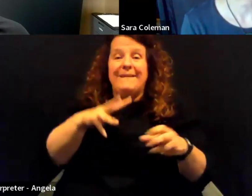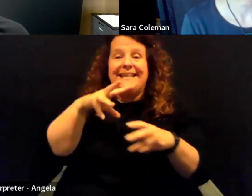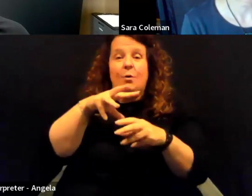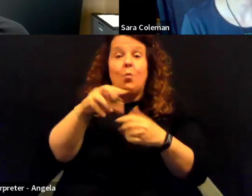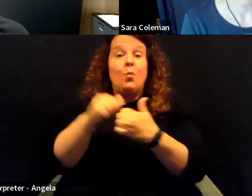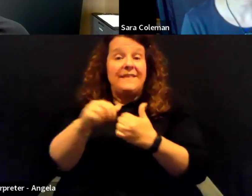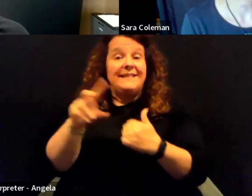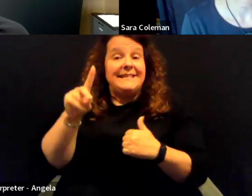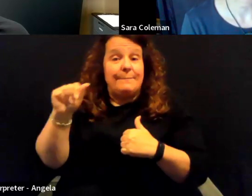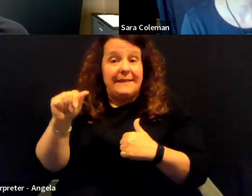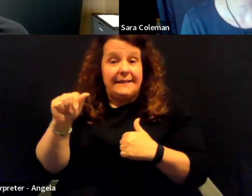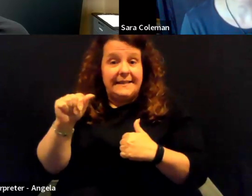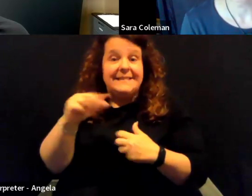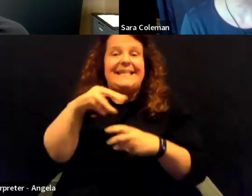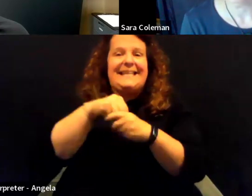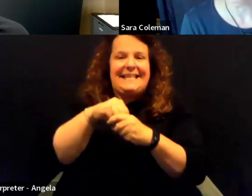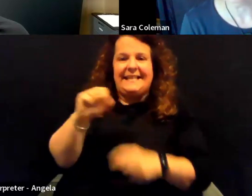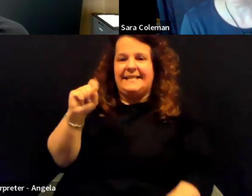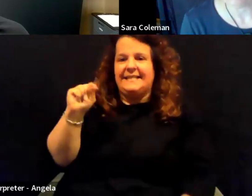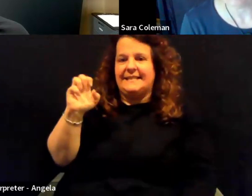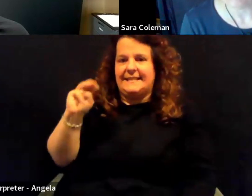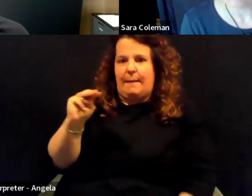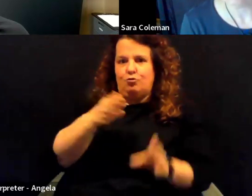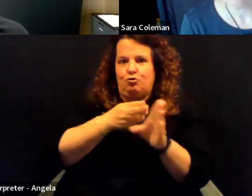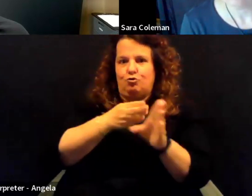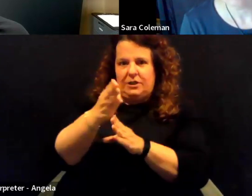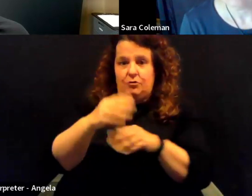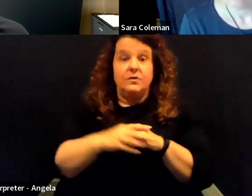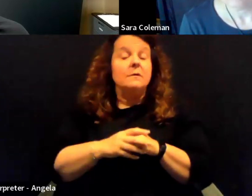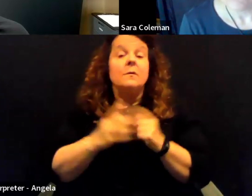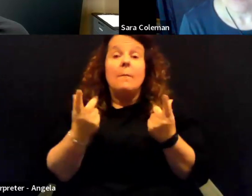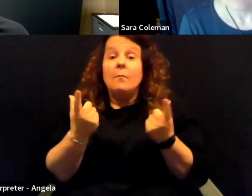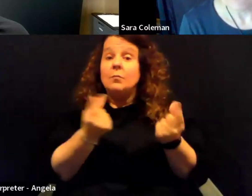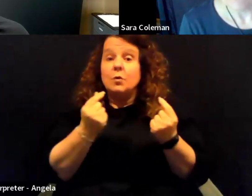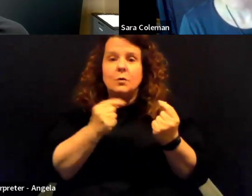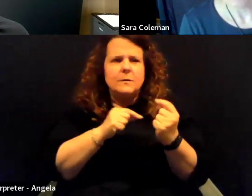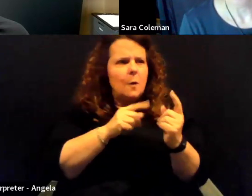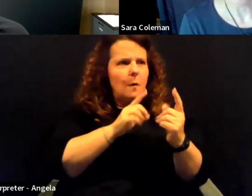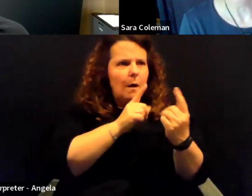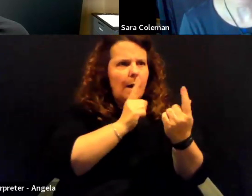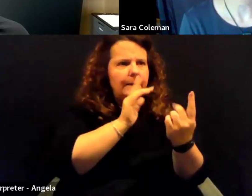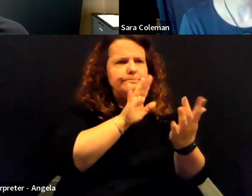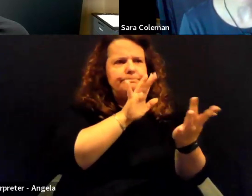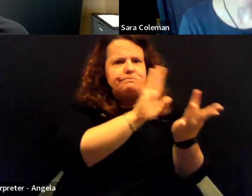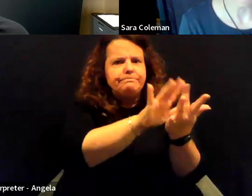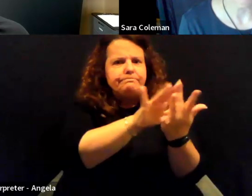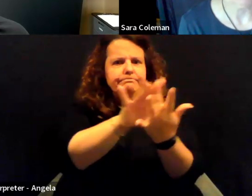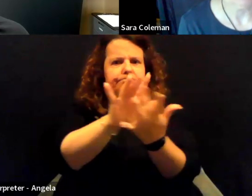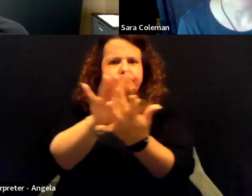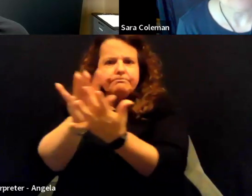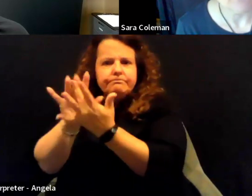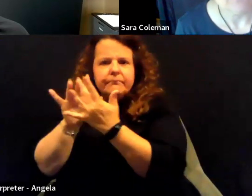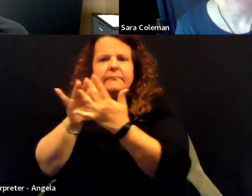So trying to figure out, women that had jobs, what helped make them successful.